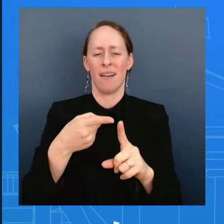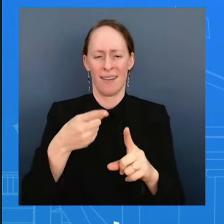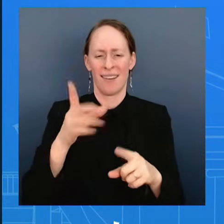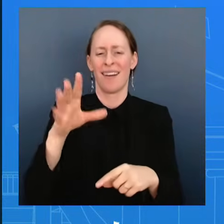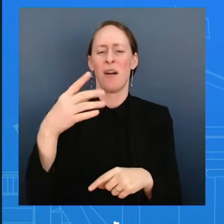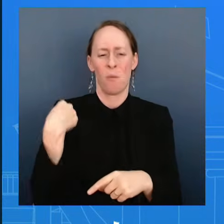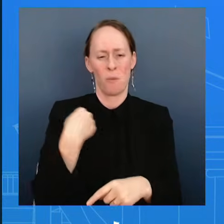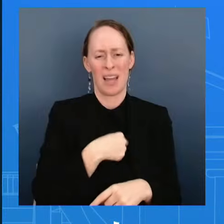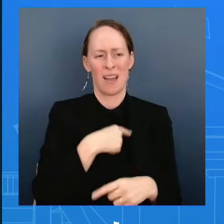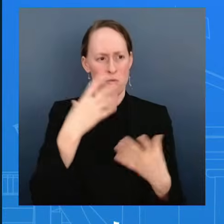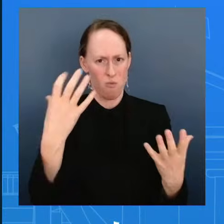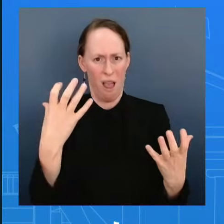so, on the ceasefire,